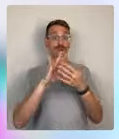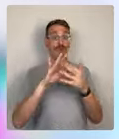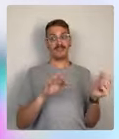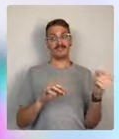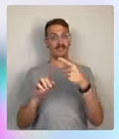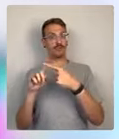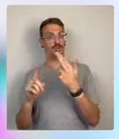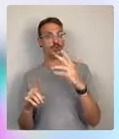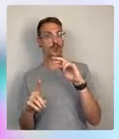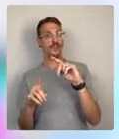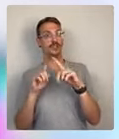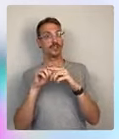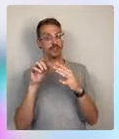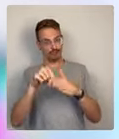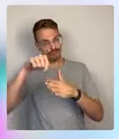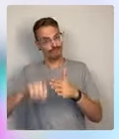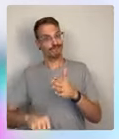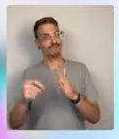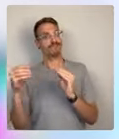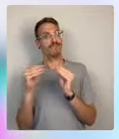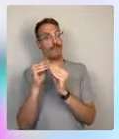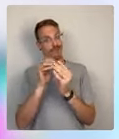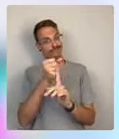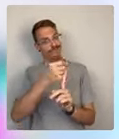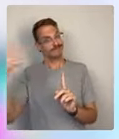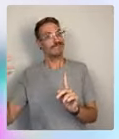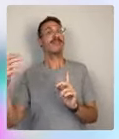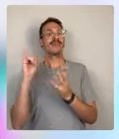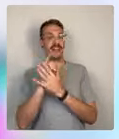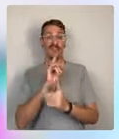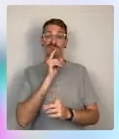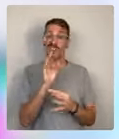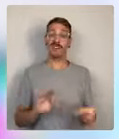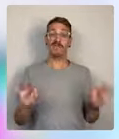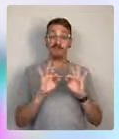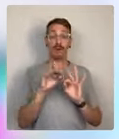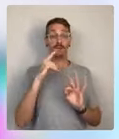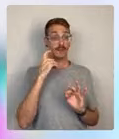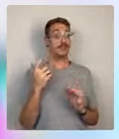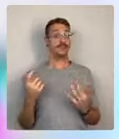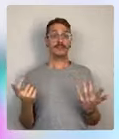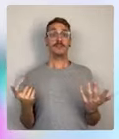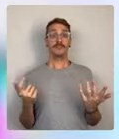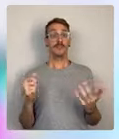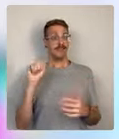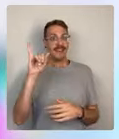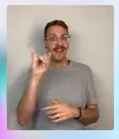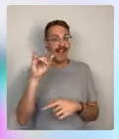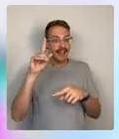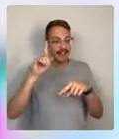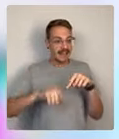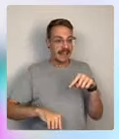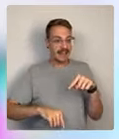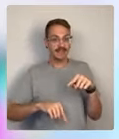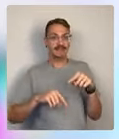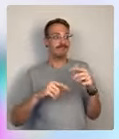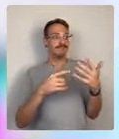and then sending that to the humans to further evaluate context is really important,